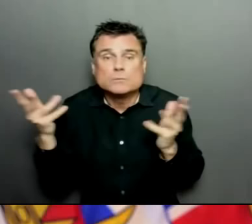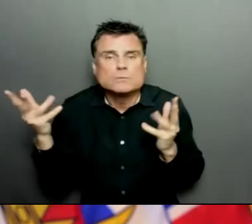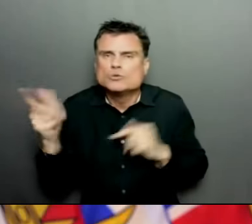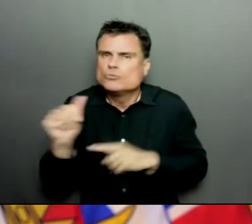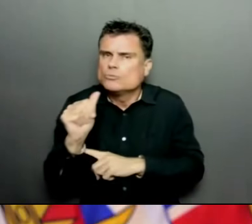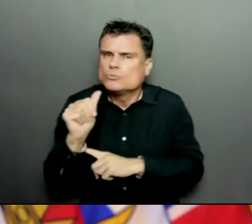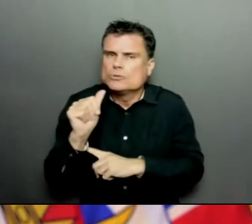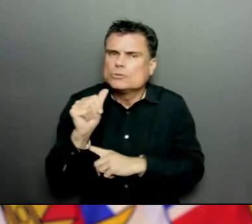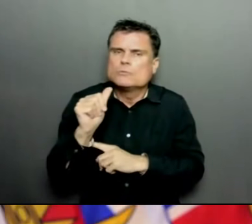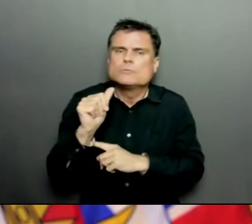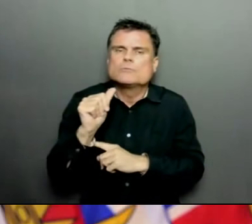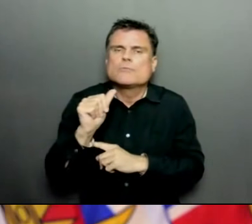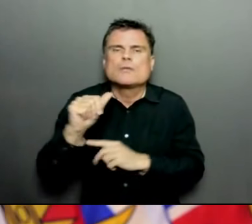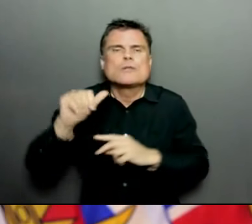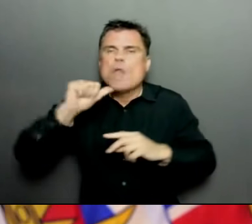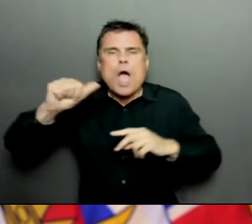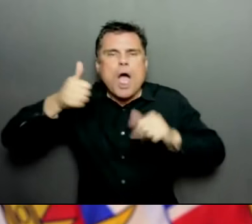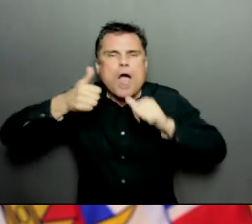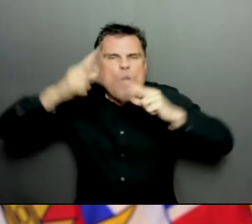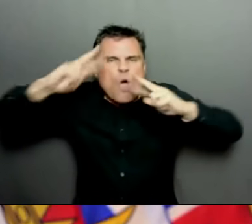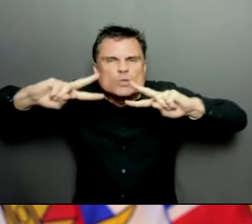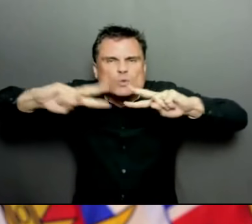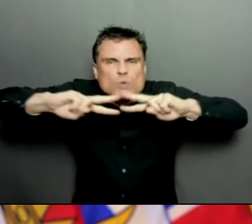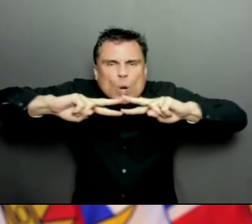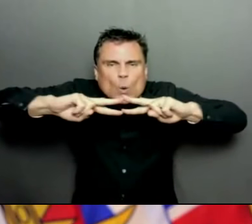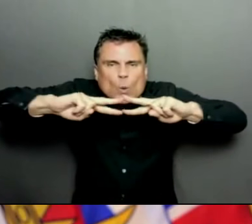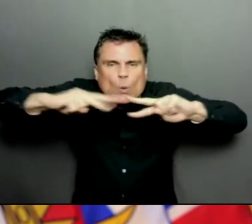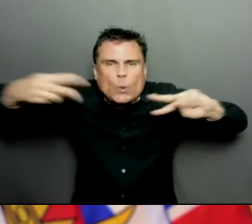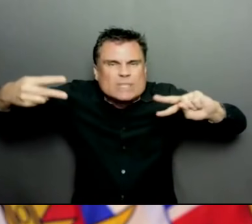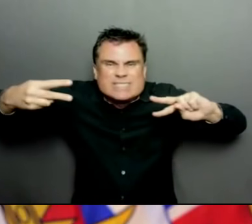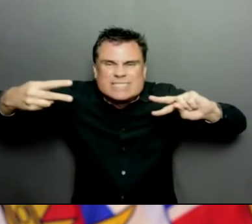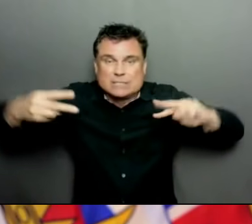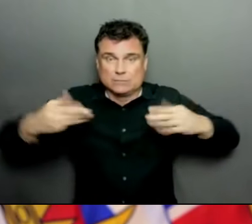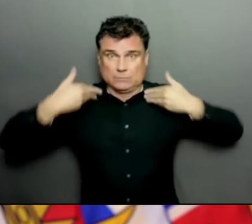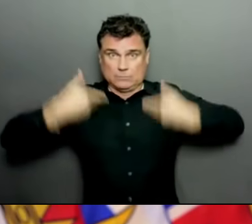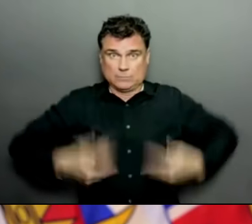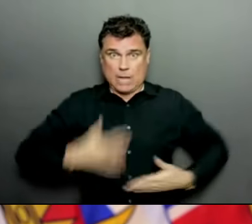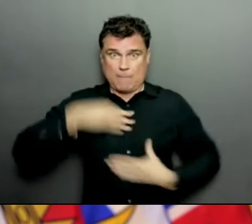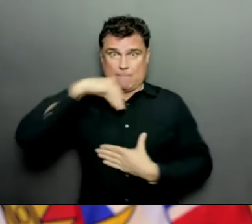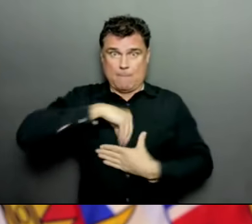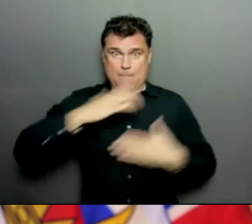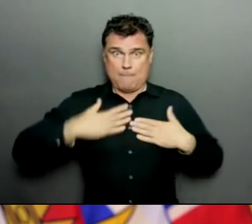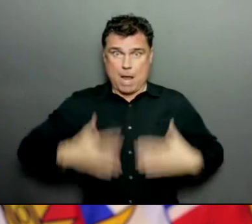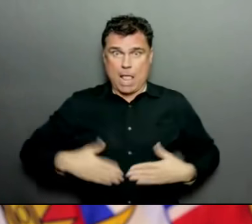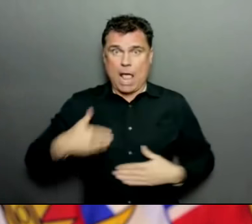We know that mutations are more common in those types of viruses. We see influenza is probably the one